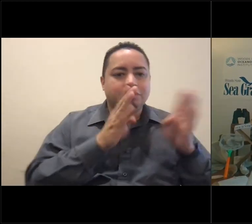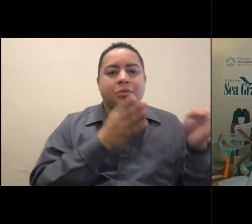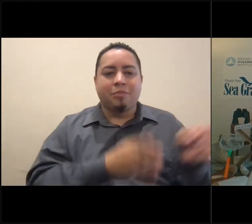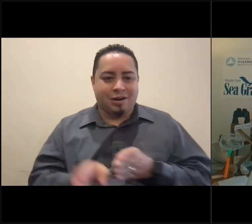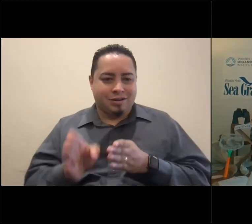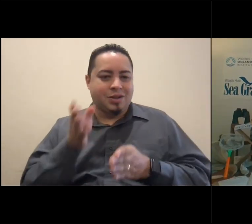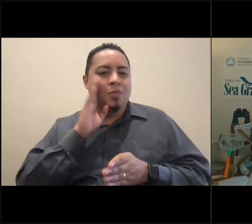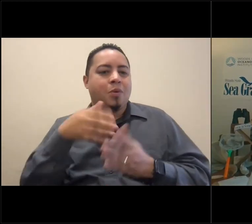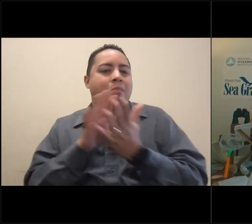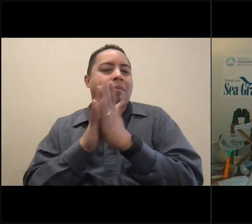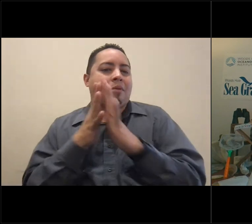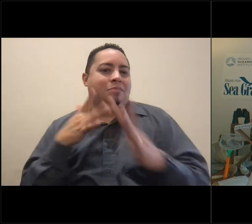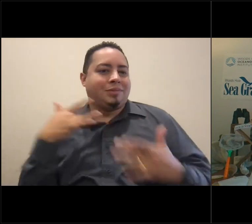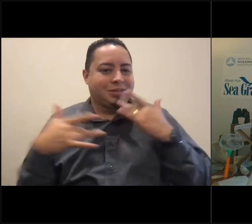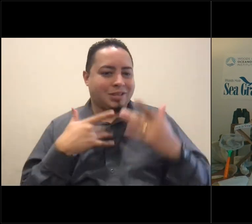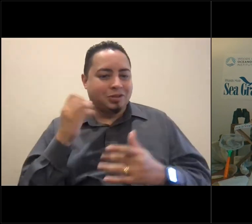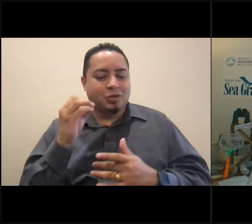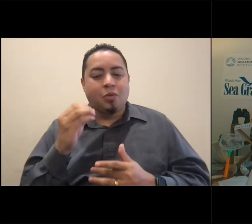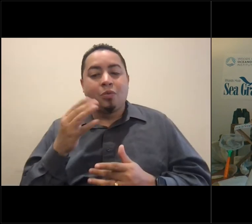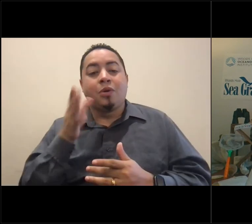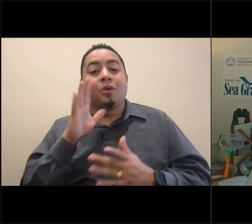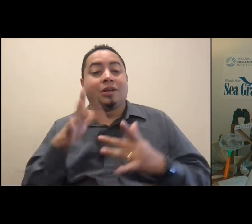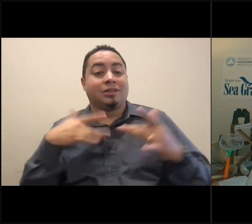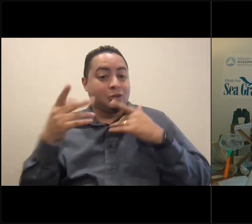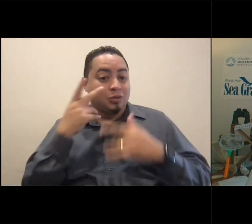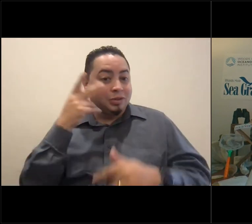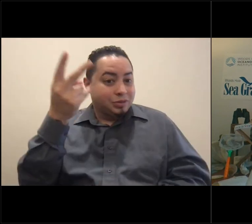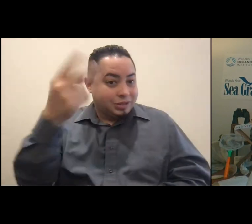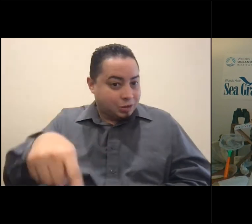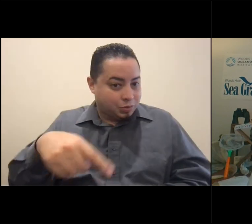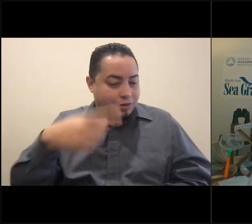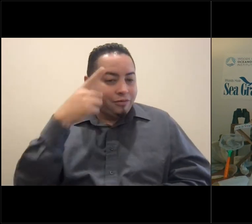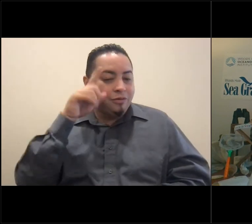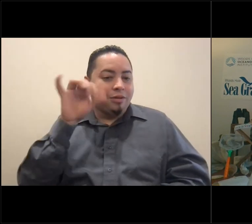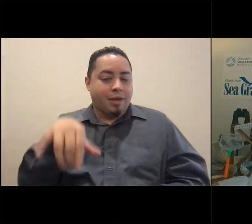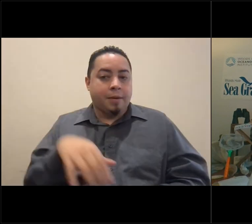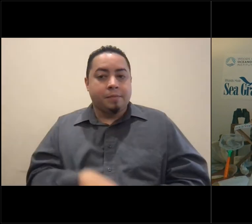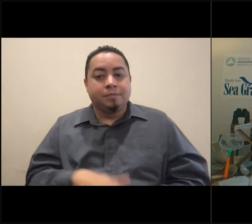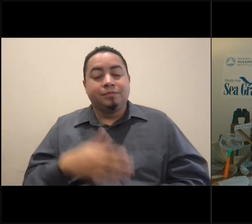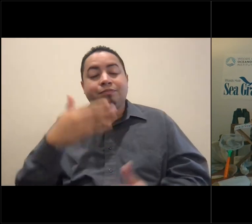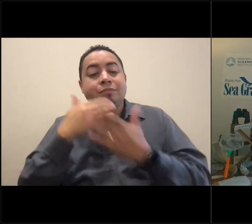So please join us next week for that. So thanks so much, great to see you all. Have a great week,